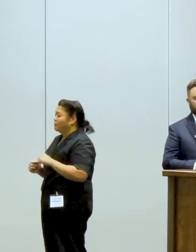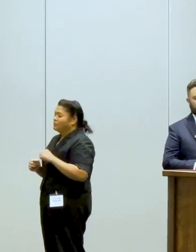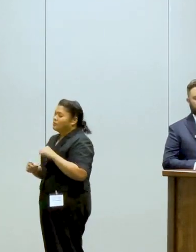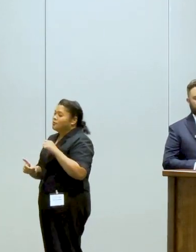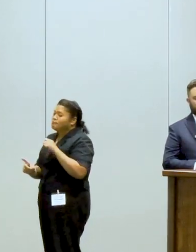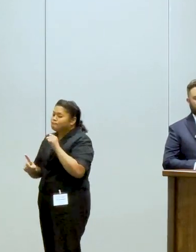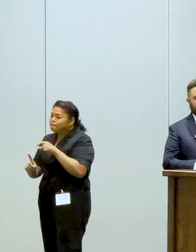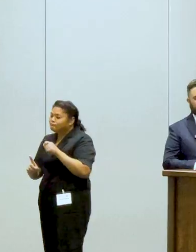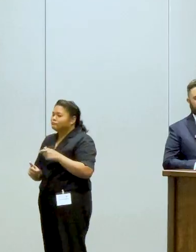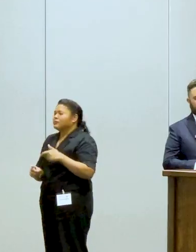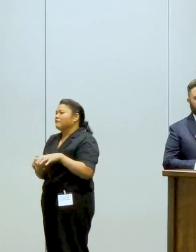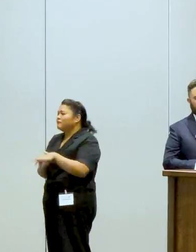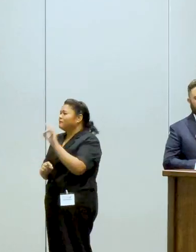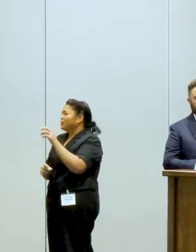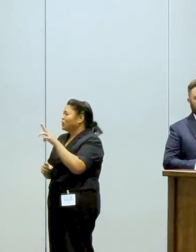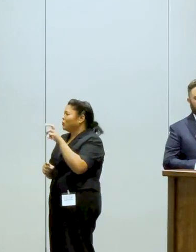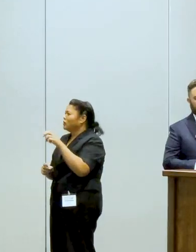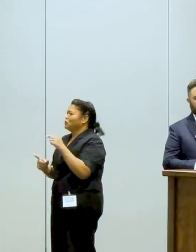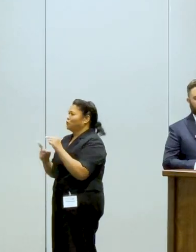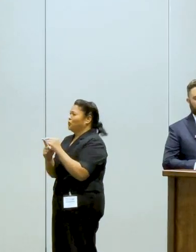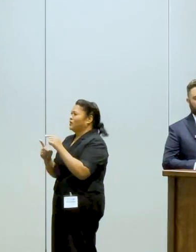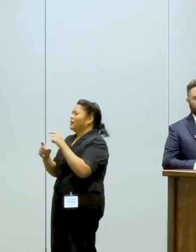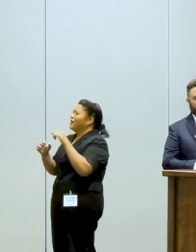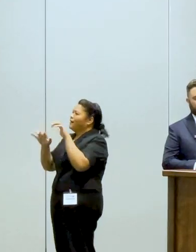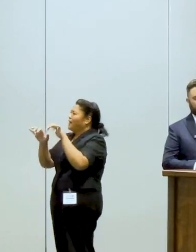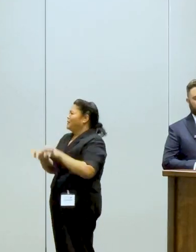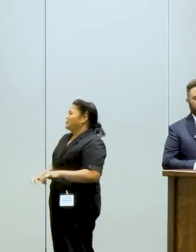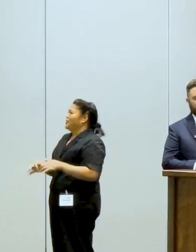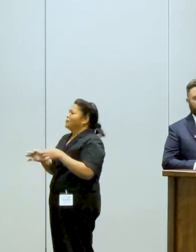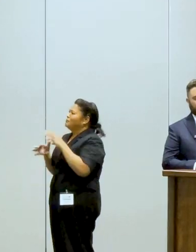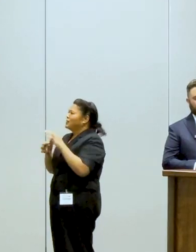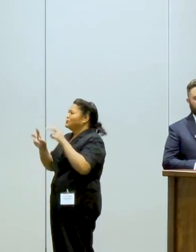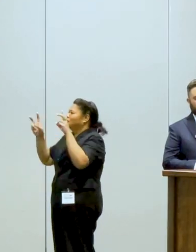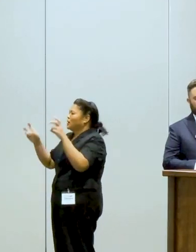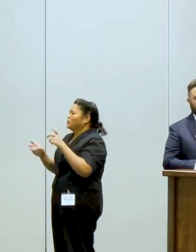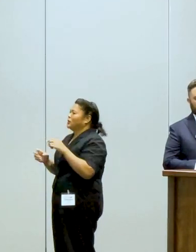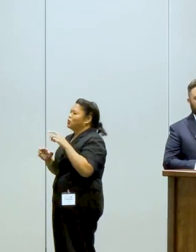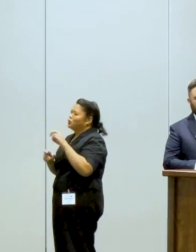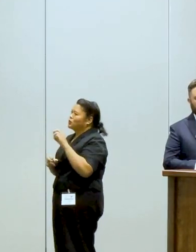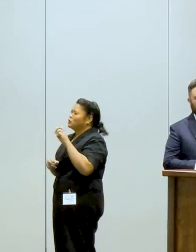300 word essay on renewable energy, or create an outline and